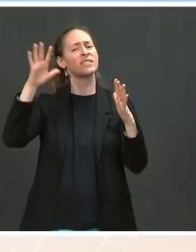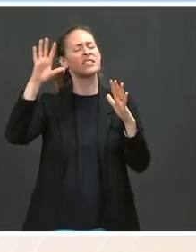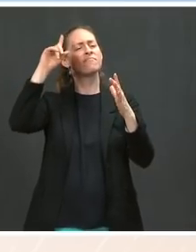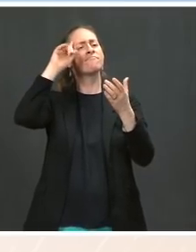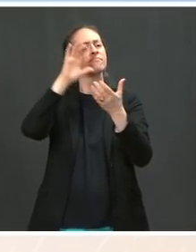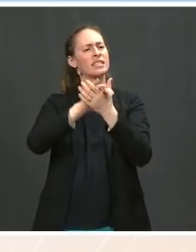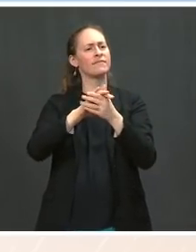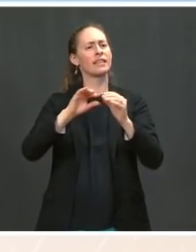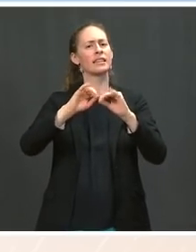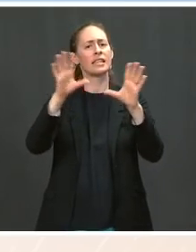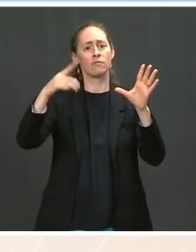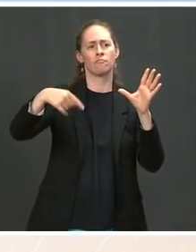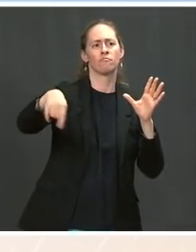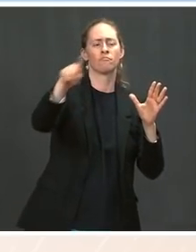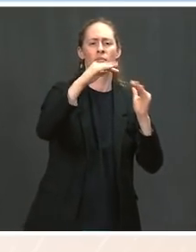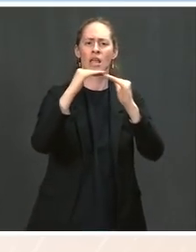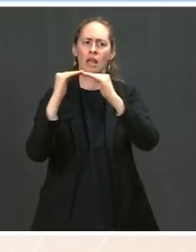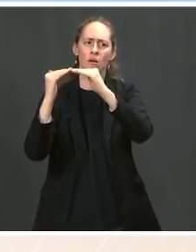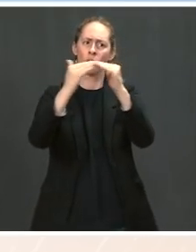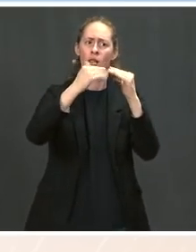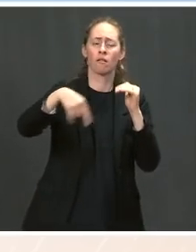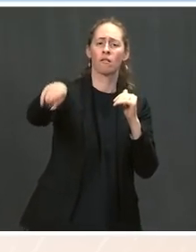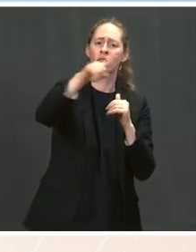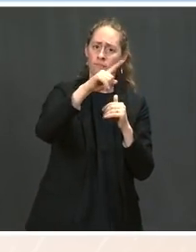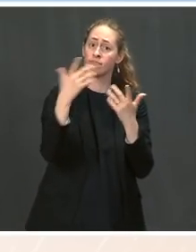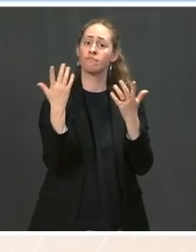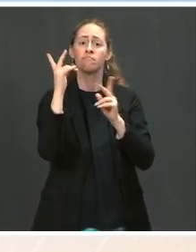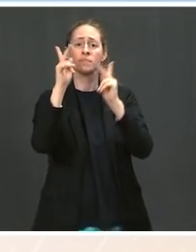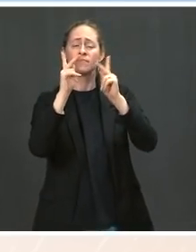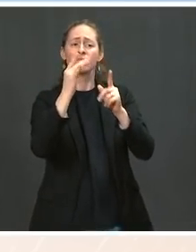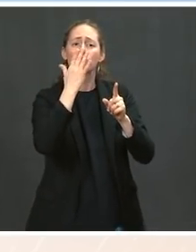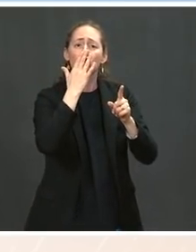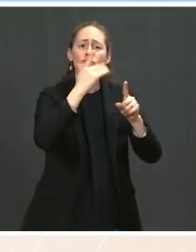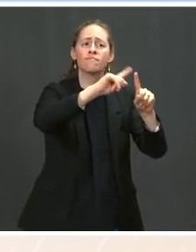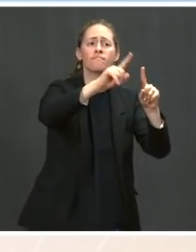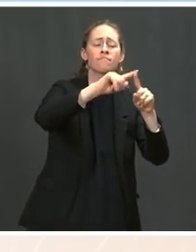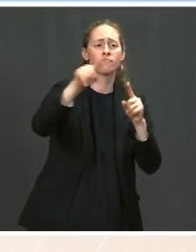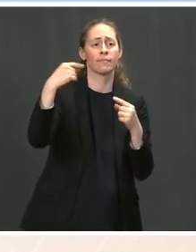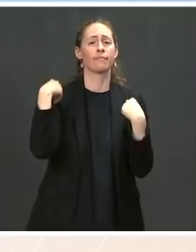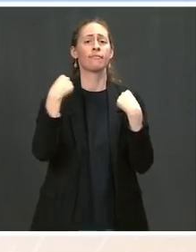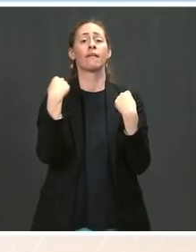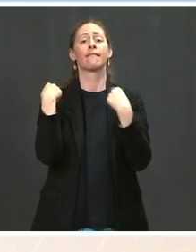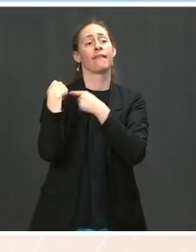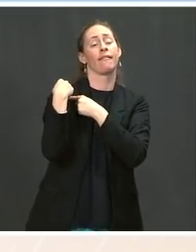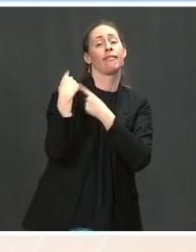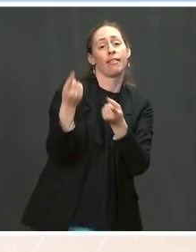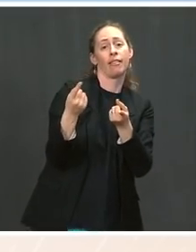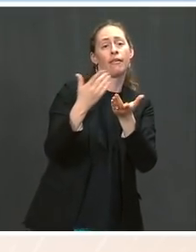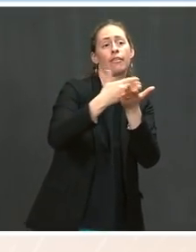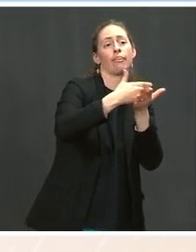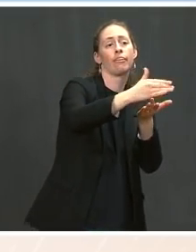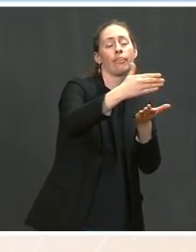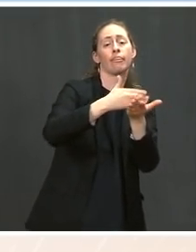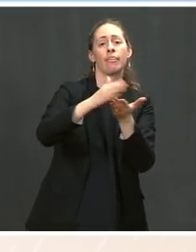including people of color and others who have been historically underserved, marginalized, and adversely affected by persistent poverty